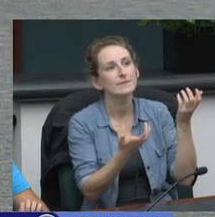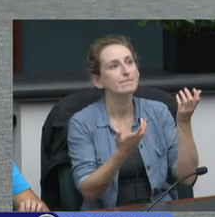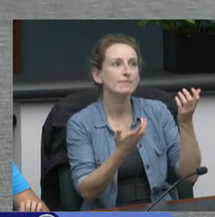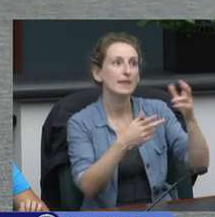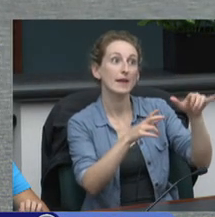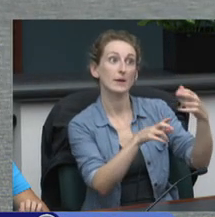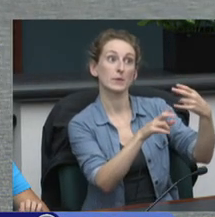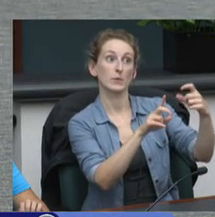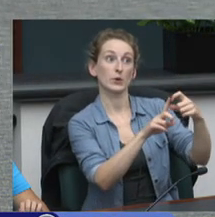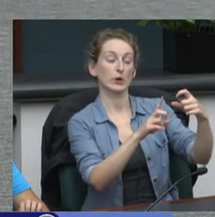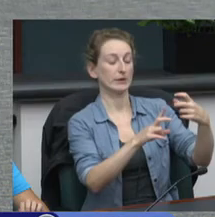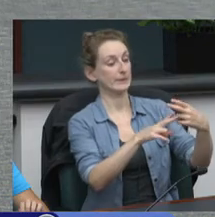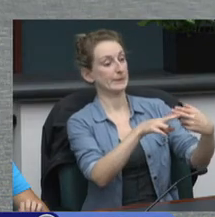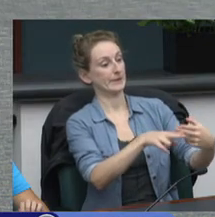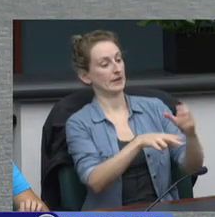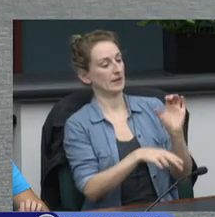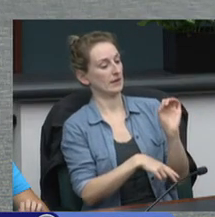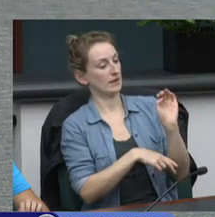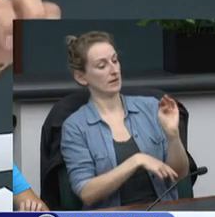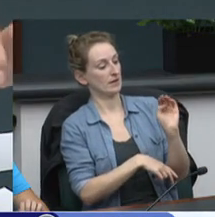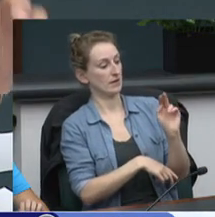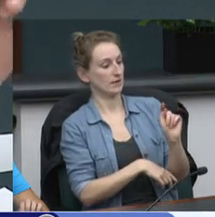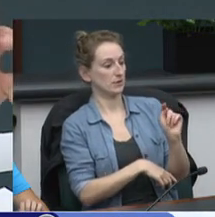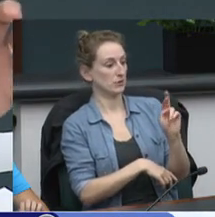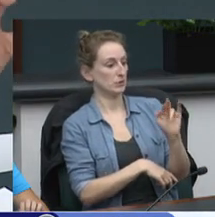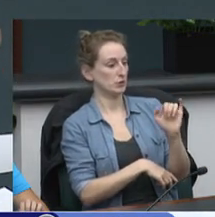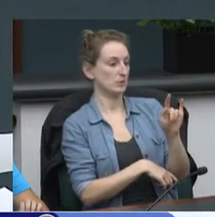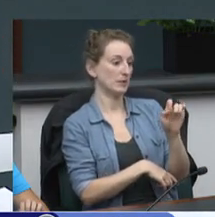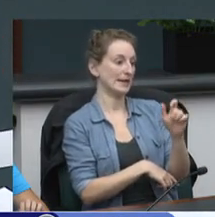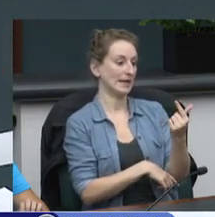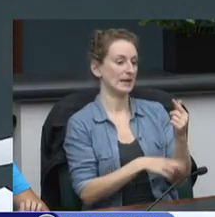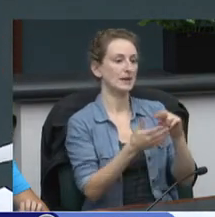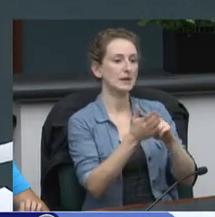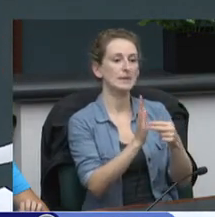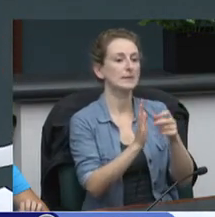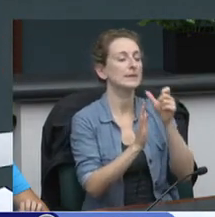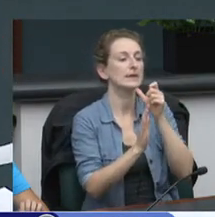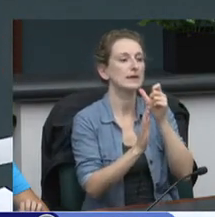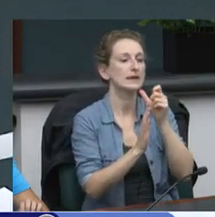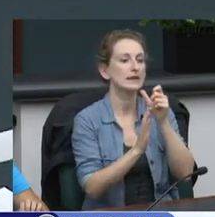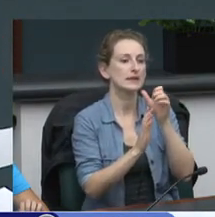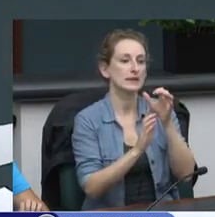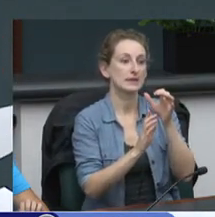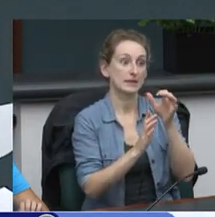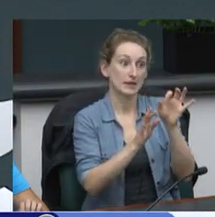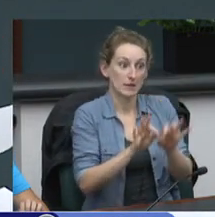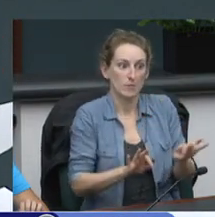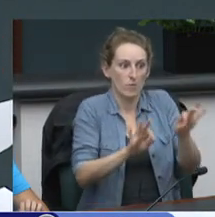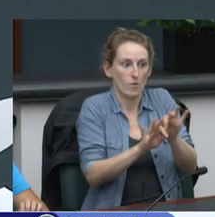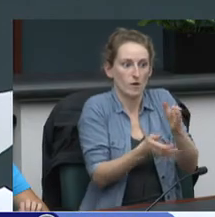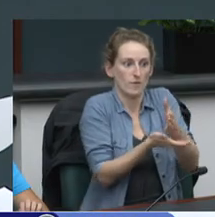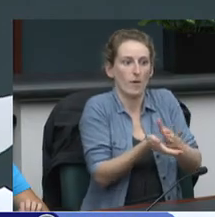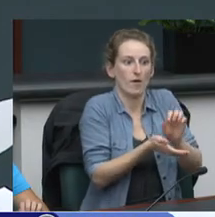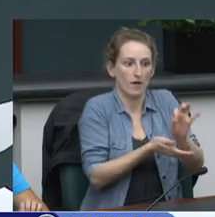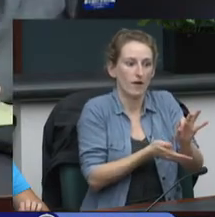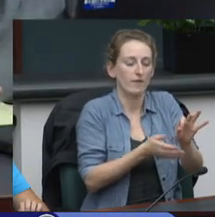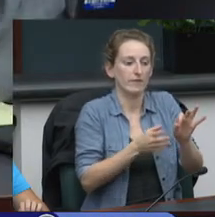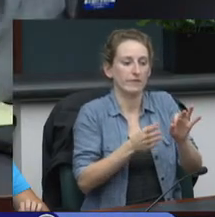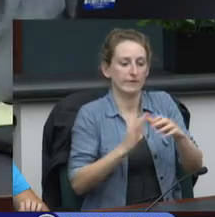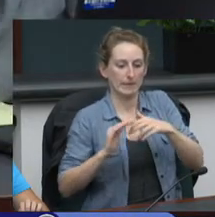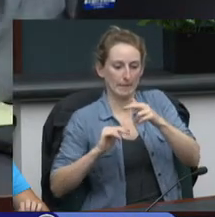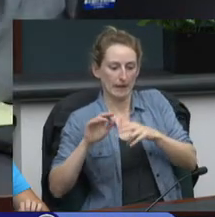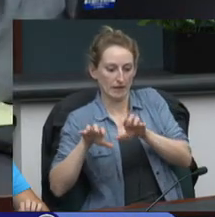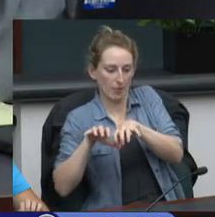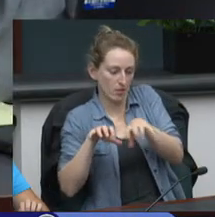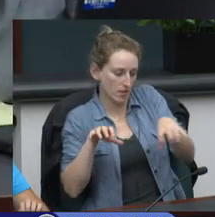piece of a form but it isn't a standalone historic property sure yes I